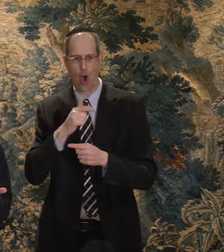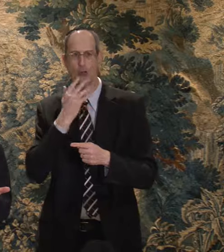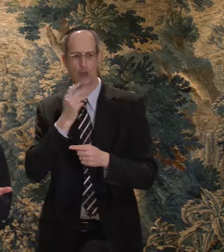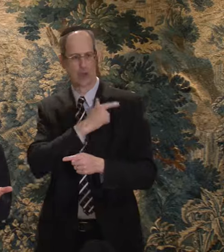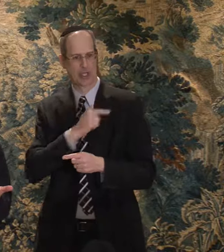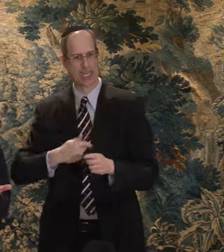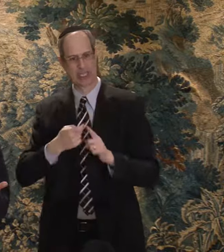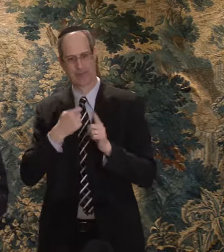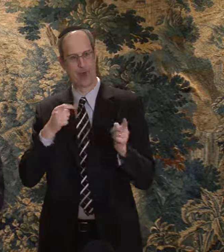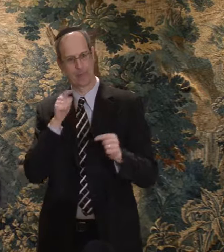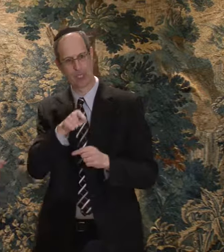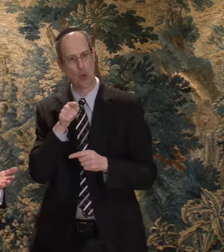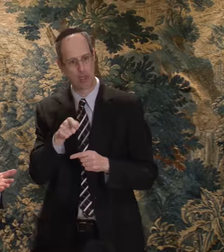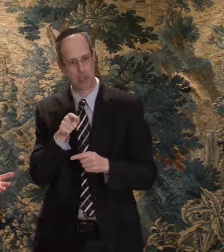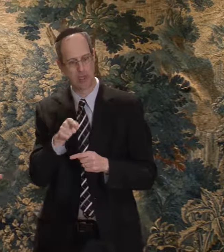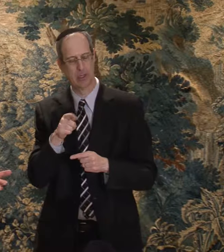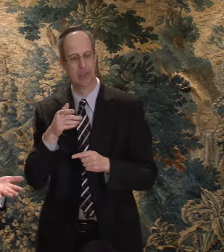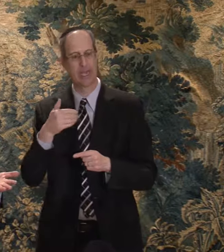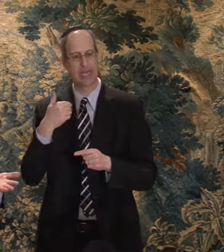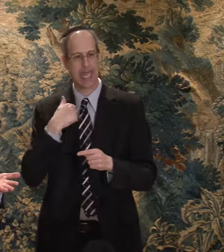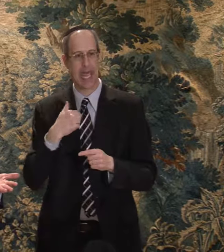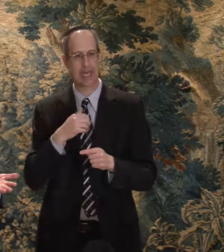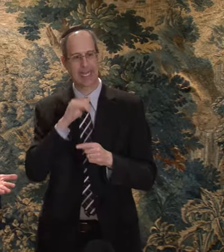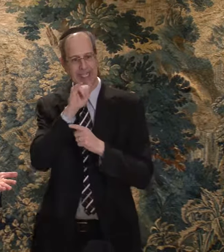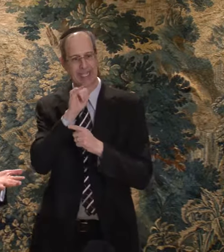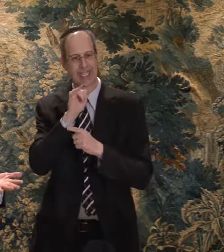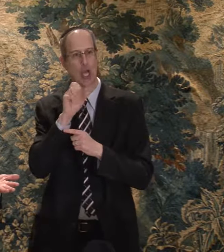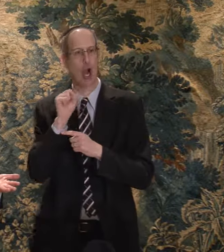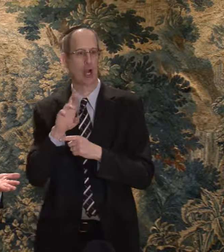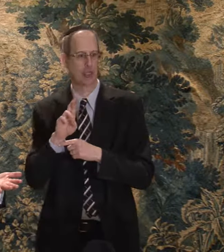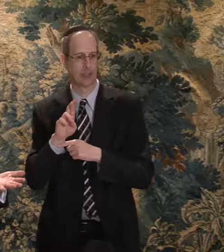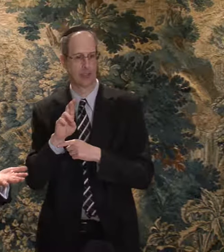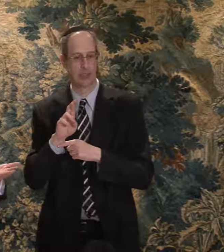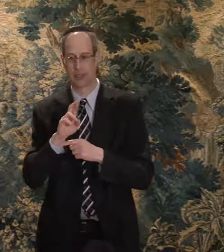hooda he had you suffer all the time be the common came from yourself ha all the